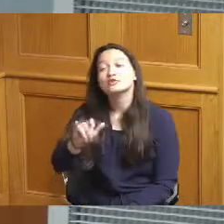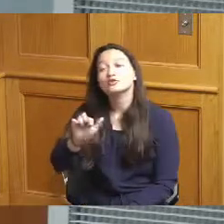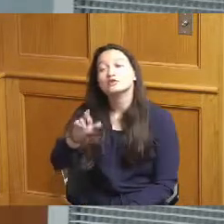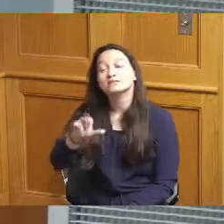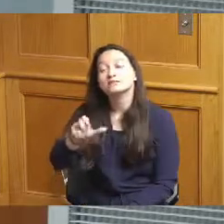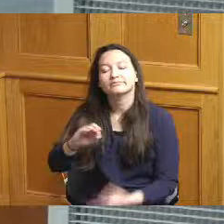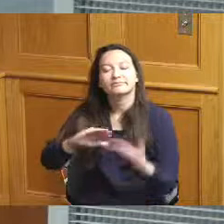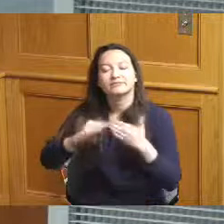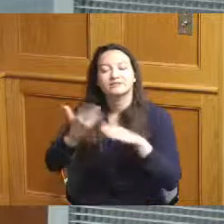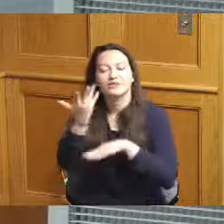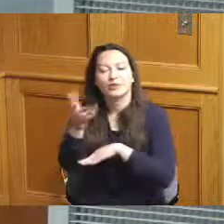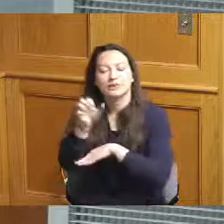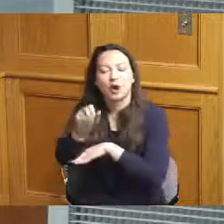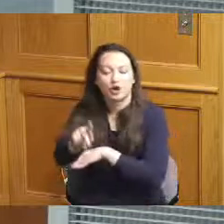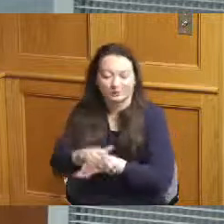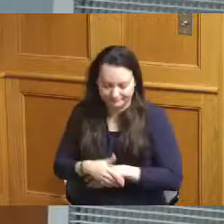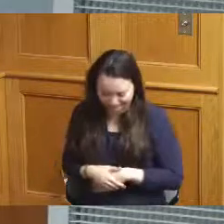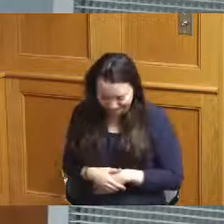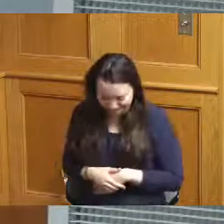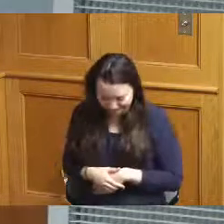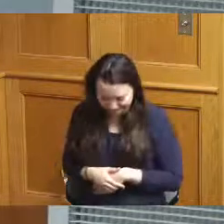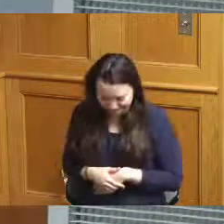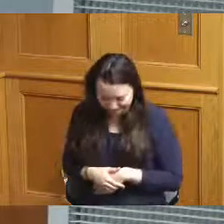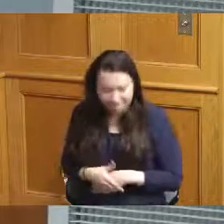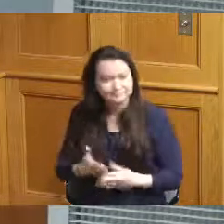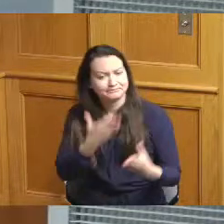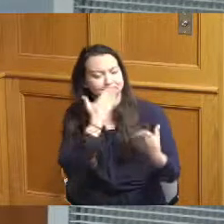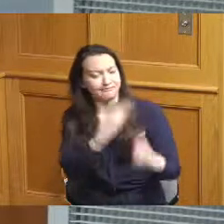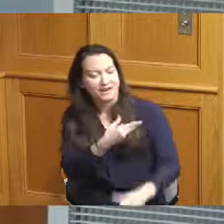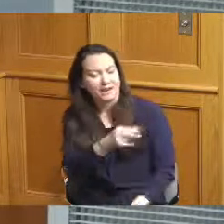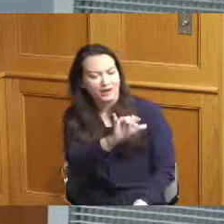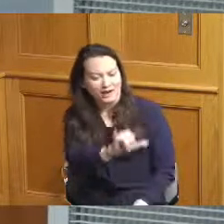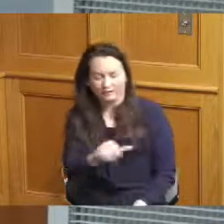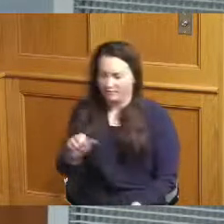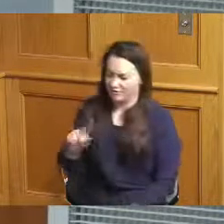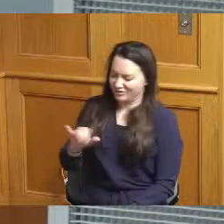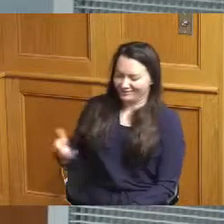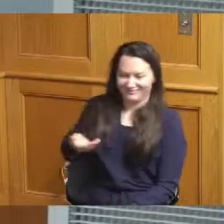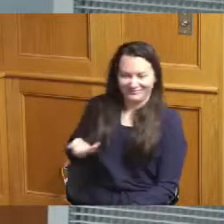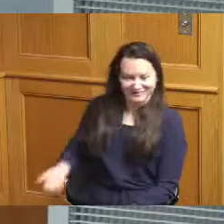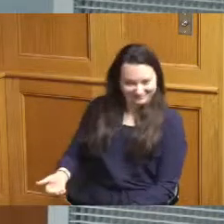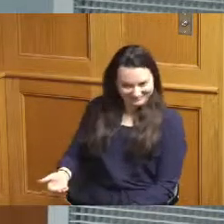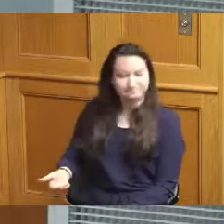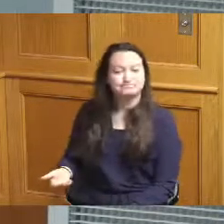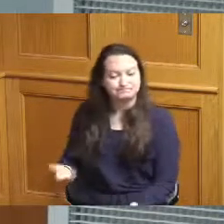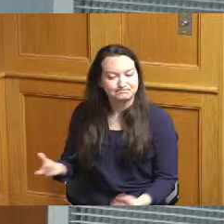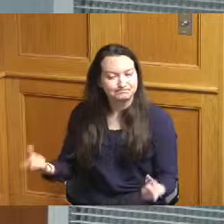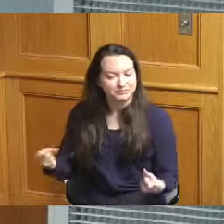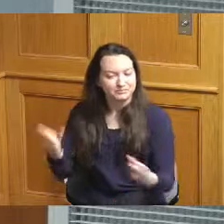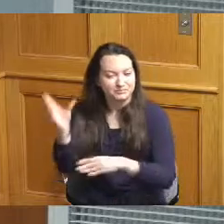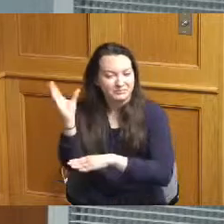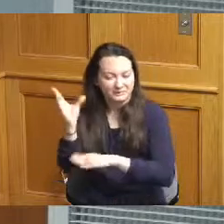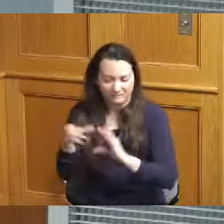Park and I do want to thank Harry and Ashley for inviting me to come to the meeting and